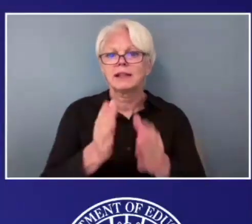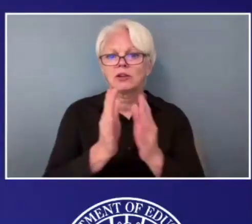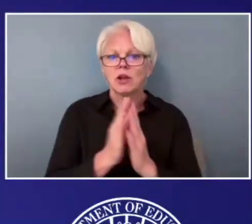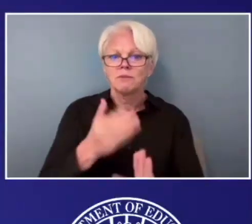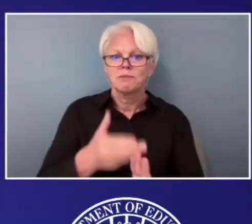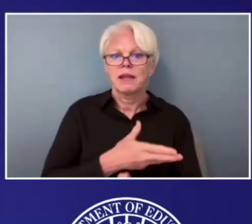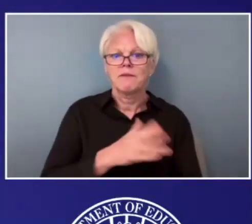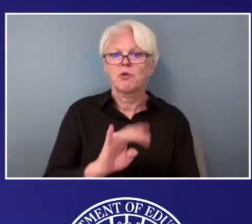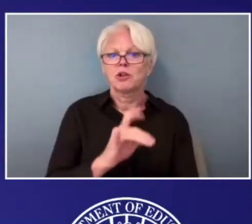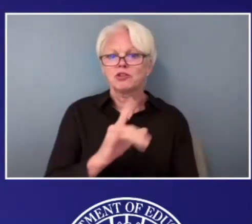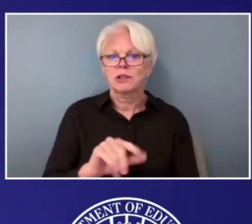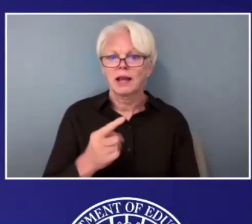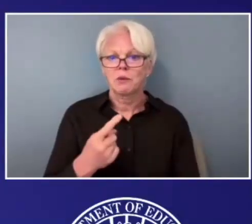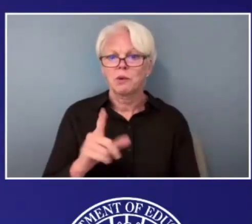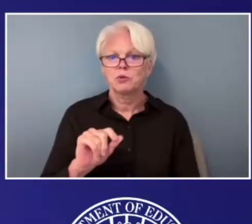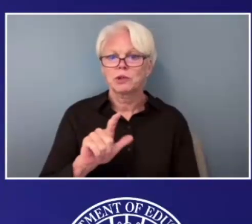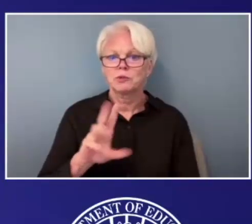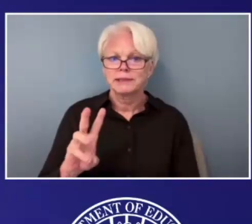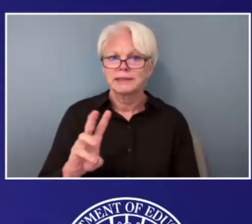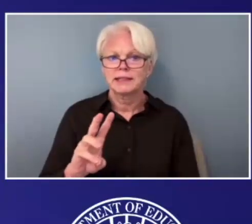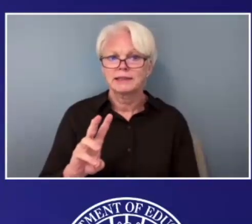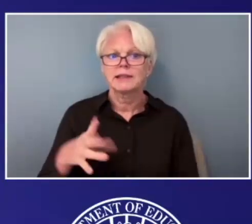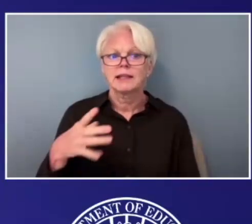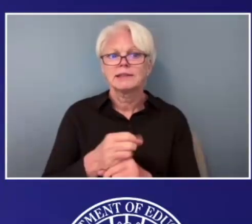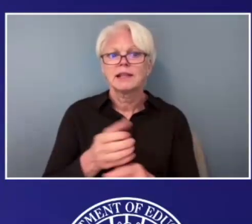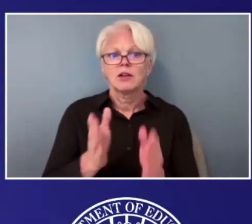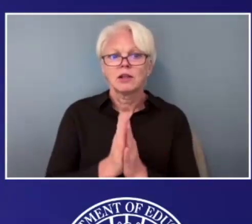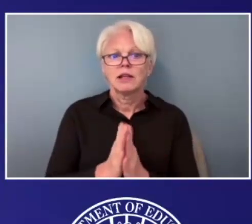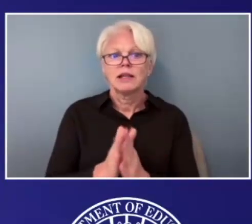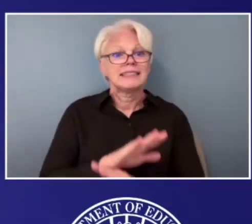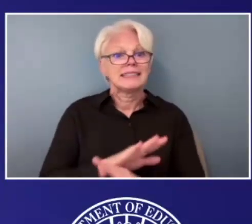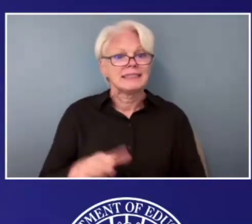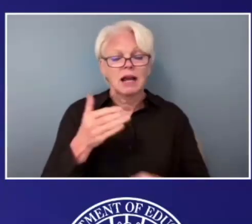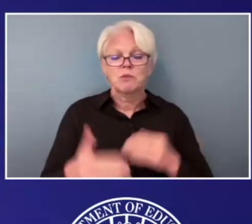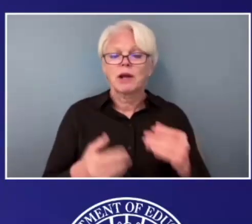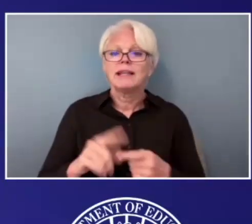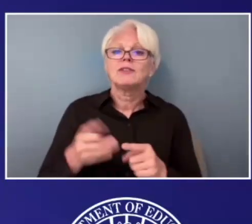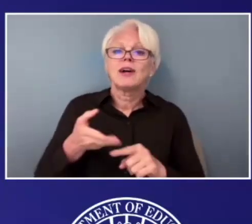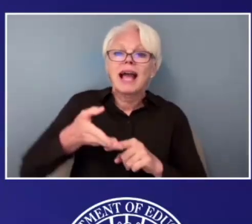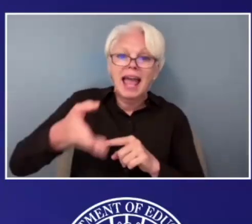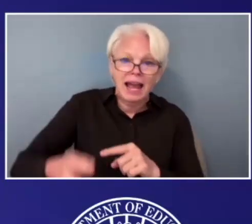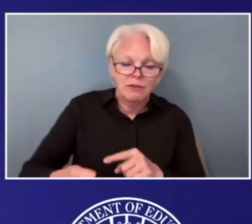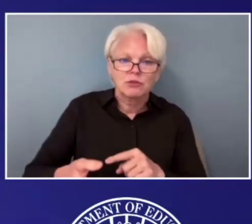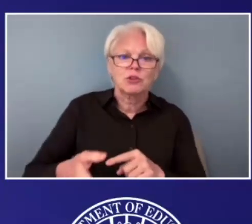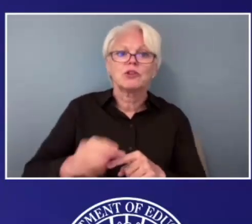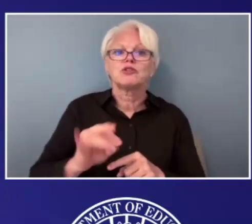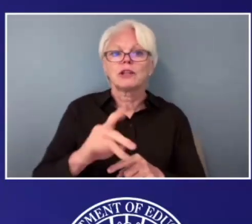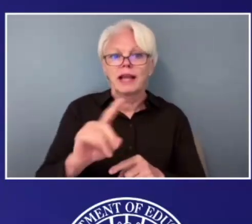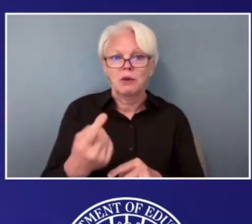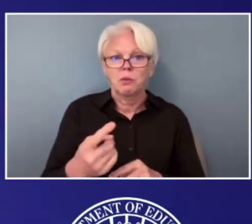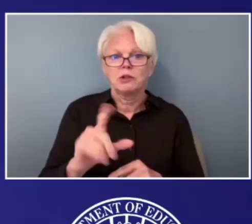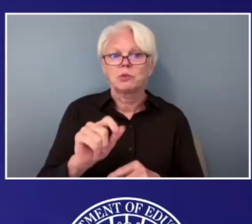2026, whose consolidation request is not processed until after July 1, 2026, due to servicer delay,